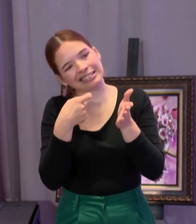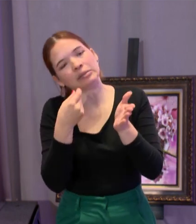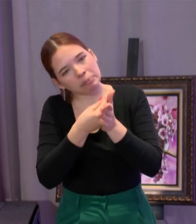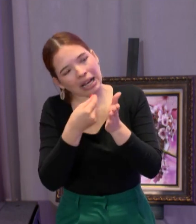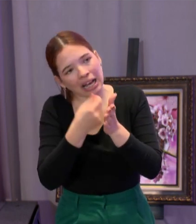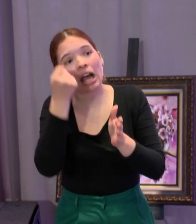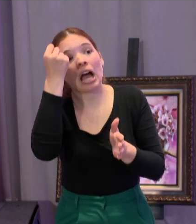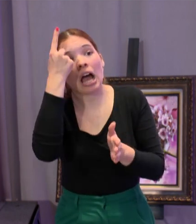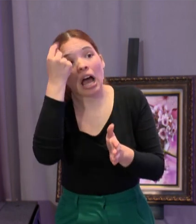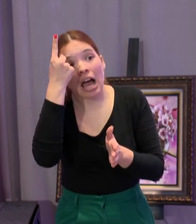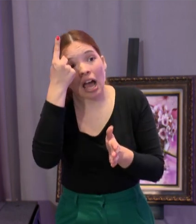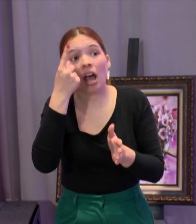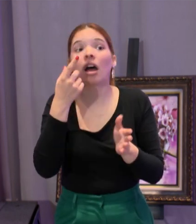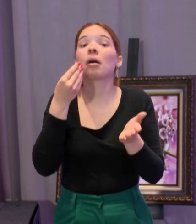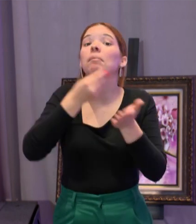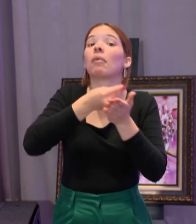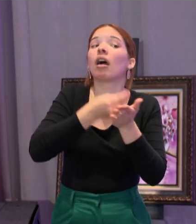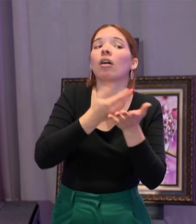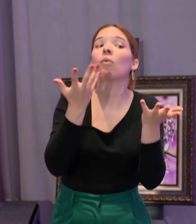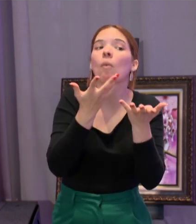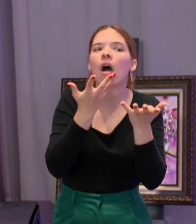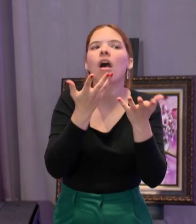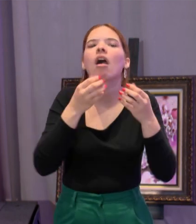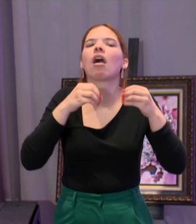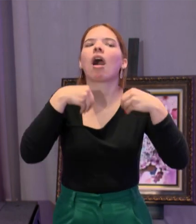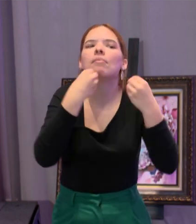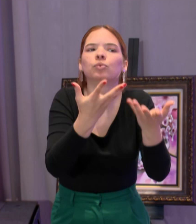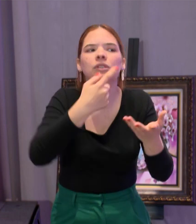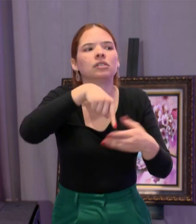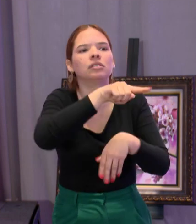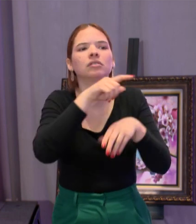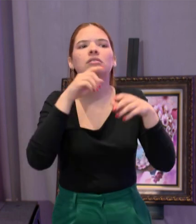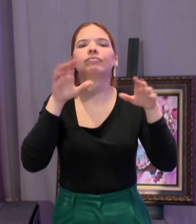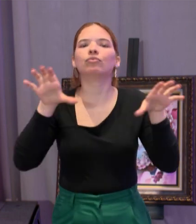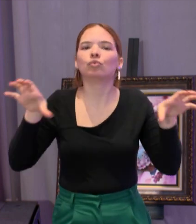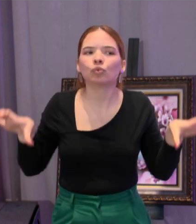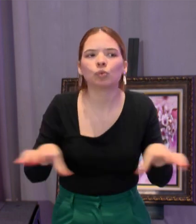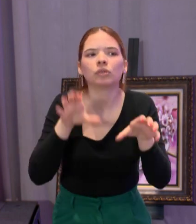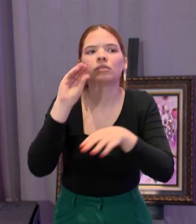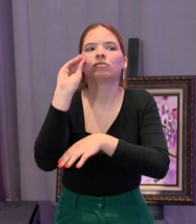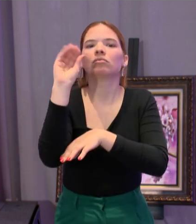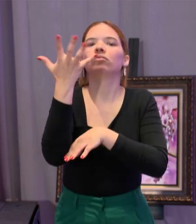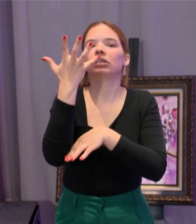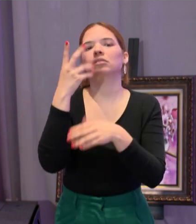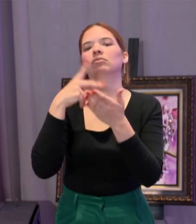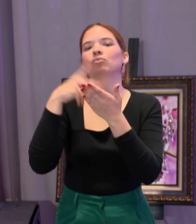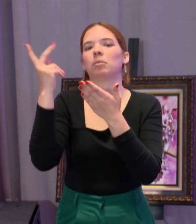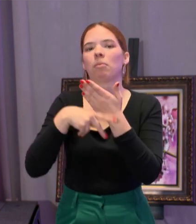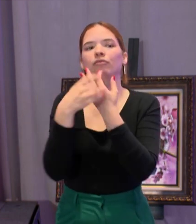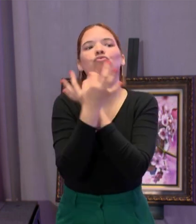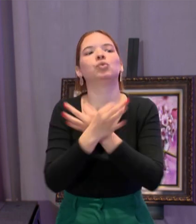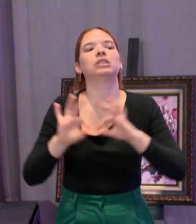TO COME IN. BUT THE MONEY DOES PROVIDE THE OPPORTUNITY FOR THE FESTIVAL TO DO FREE PROGRAMMING THROUGHOUT THE NATIONAL CHERRY BLOSSOM FESTIVAL.